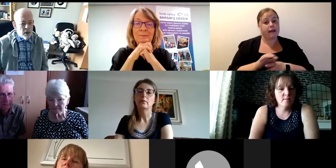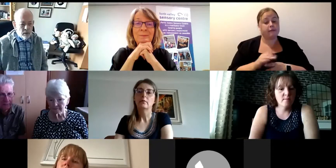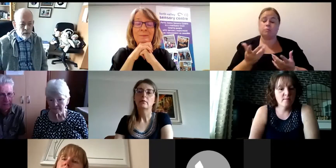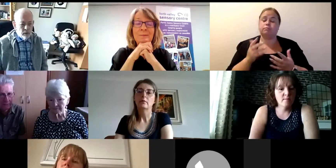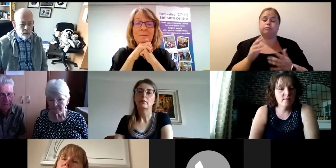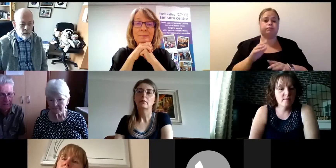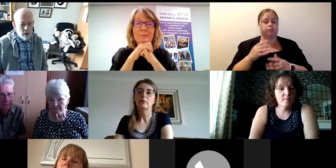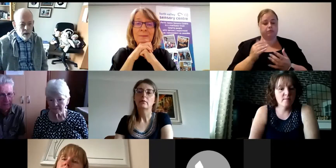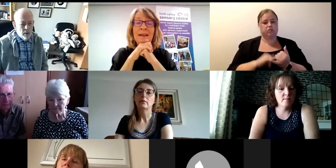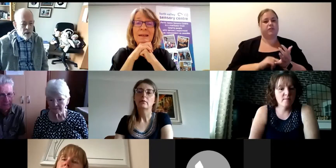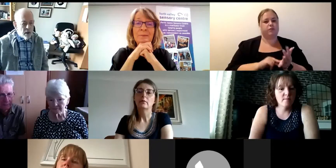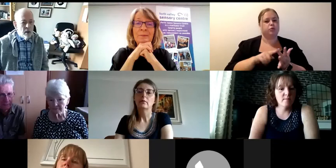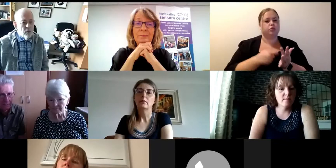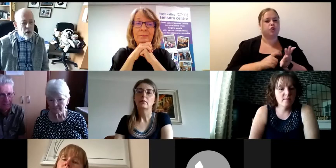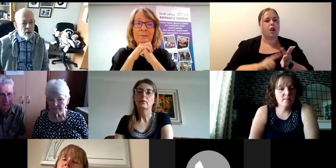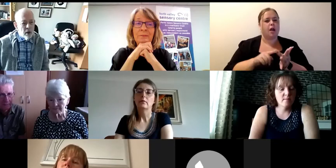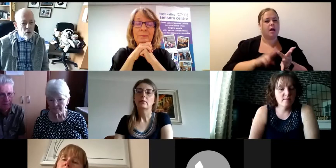but much the same really as Lawson.